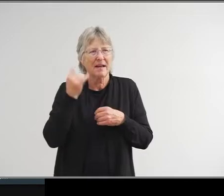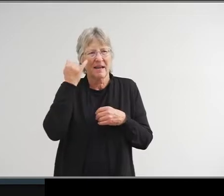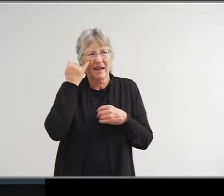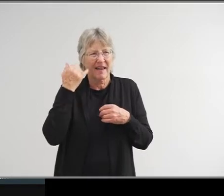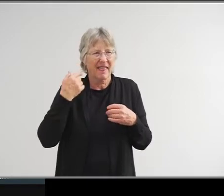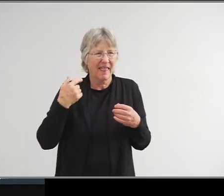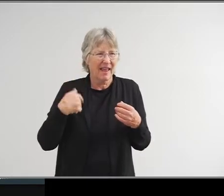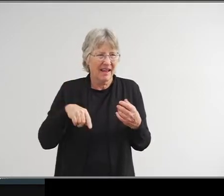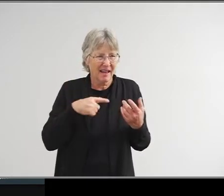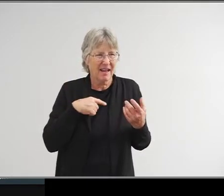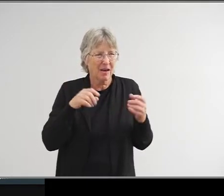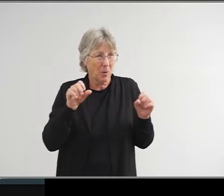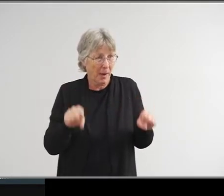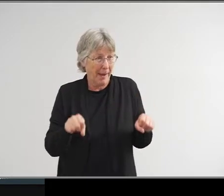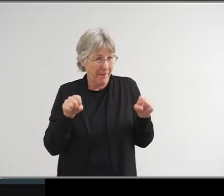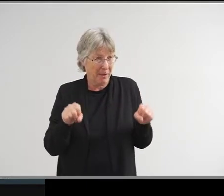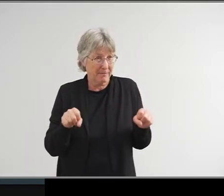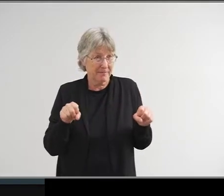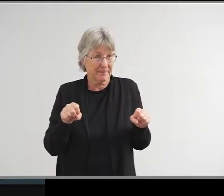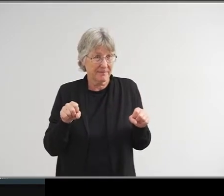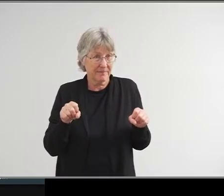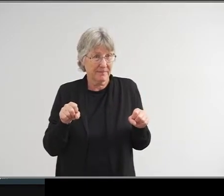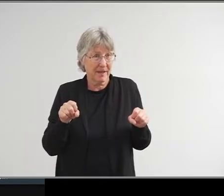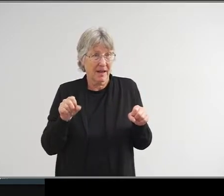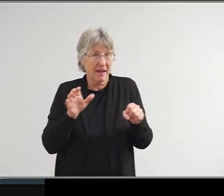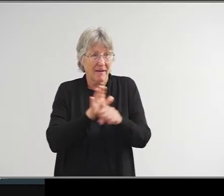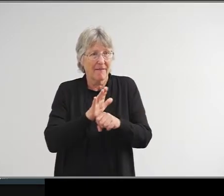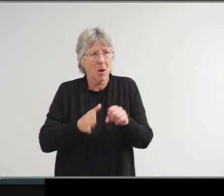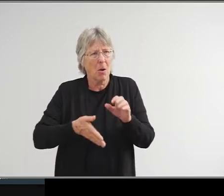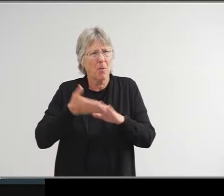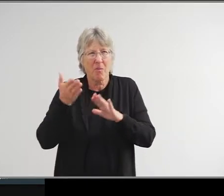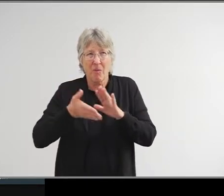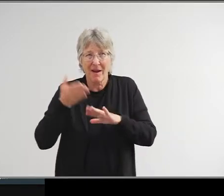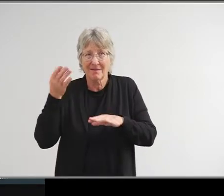if we are able to fully run half of the programs